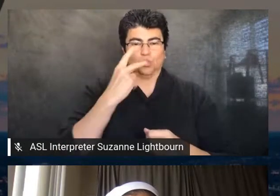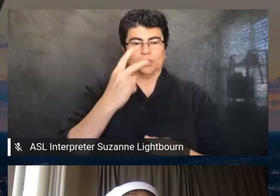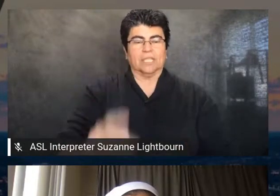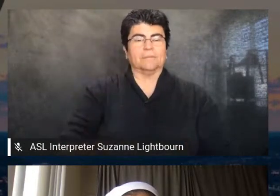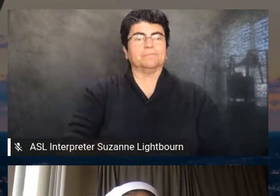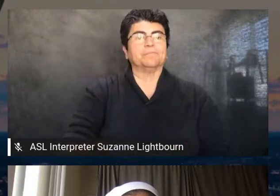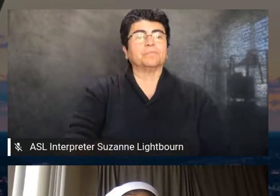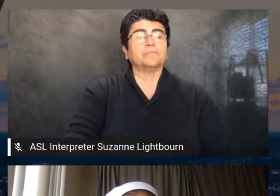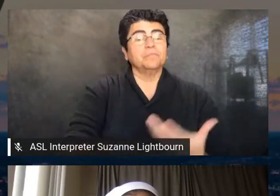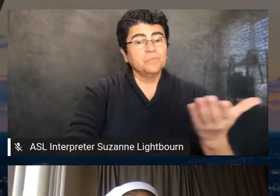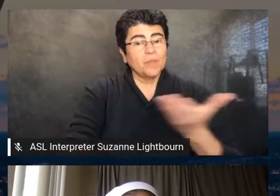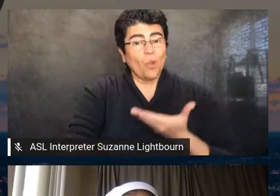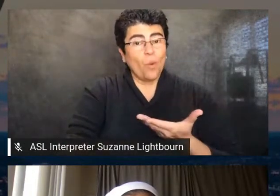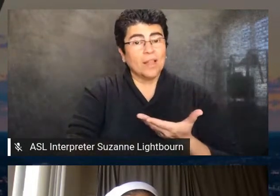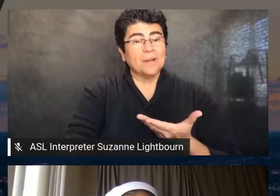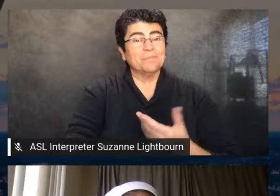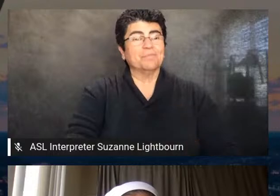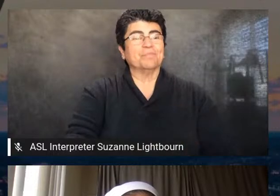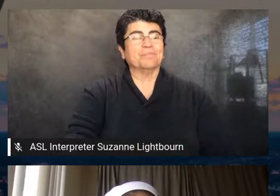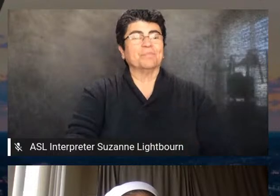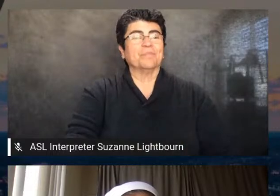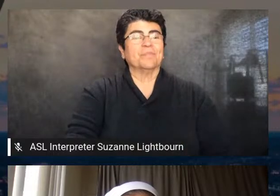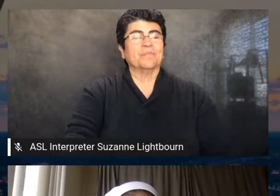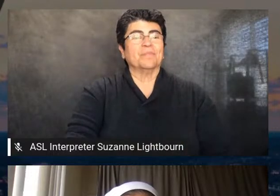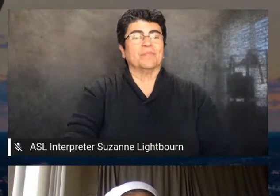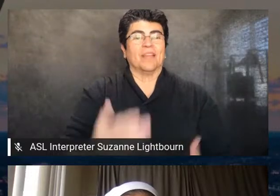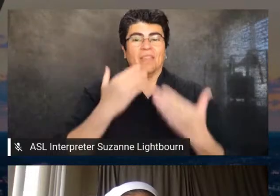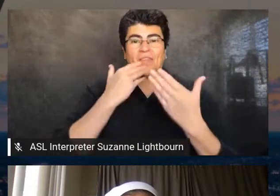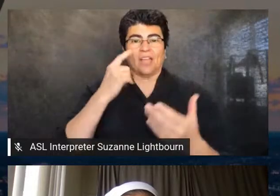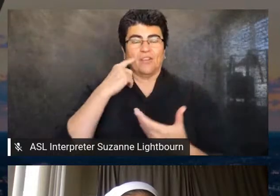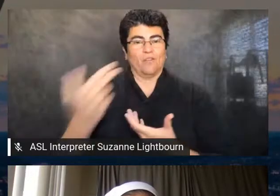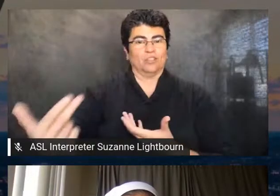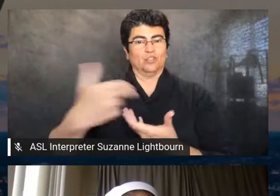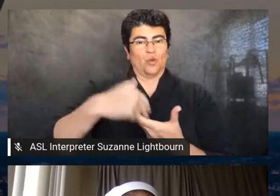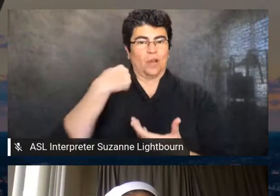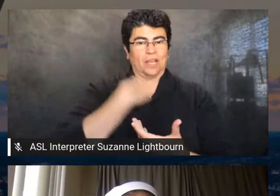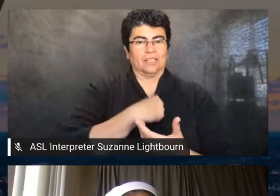So welcome, Diana, thank you for joining us for this segment of Arts Across America.